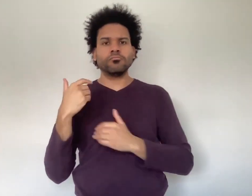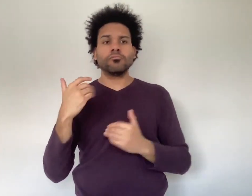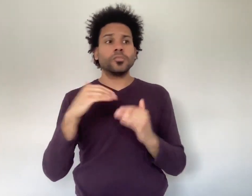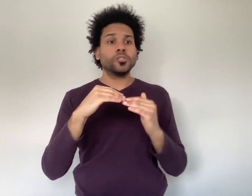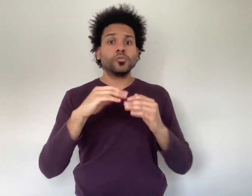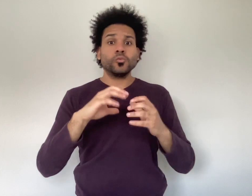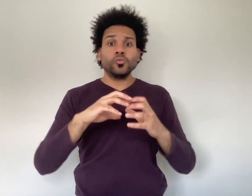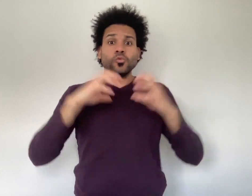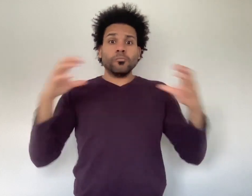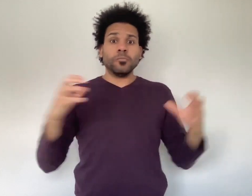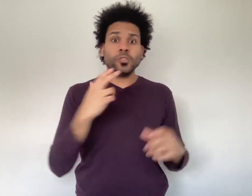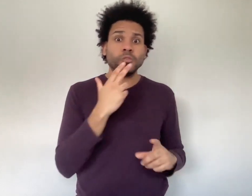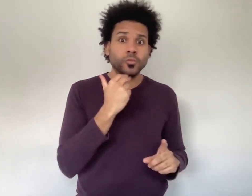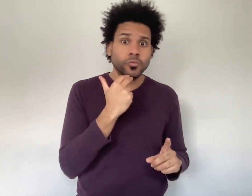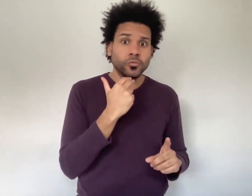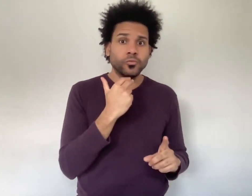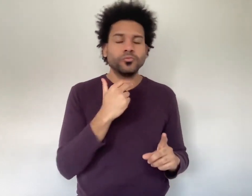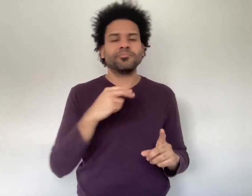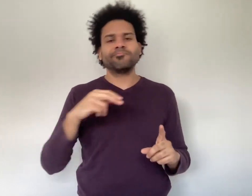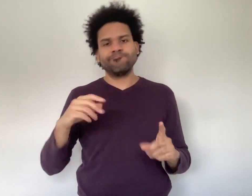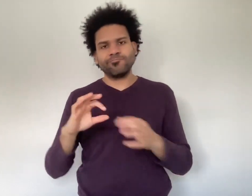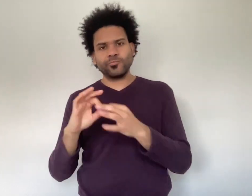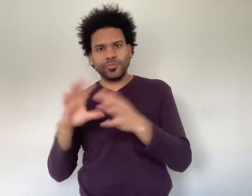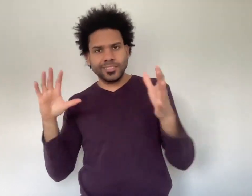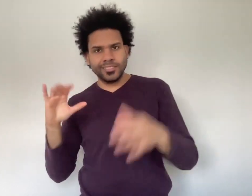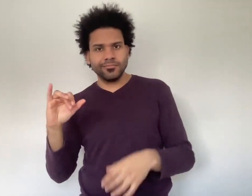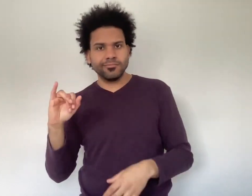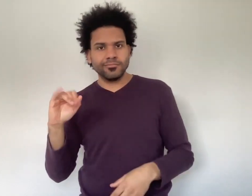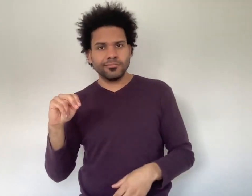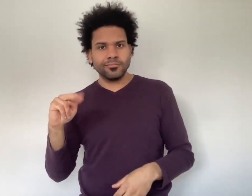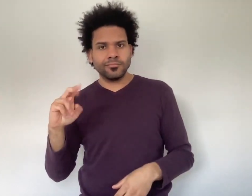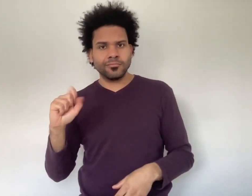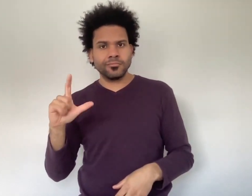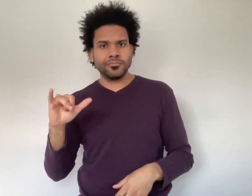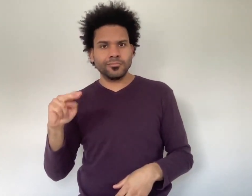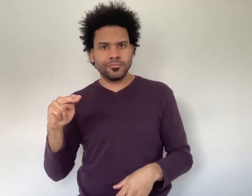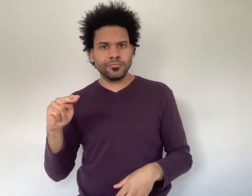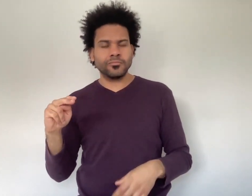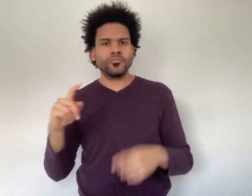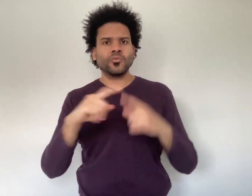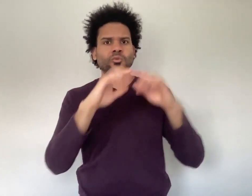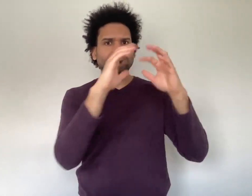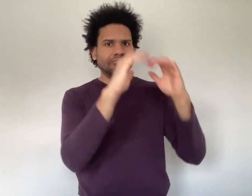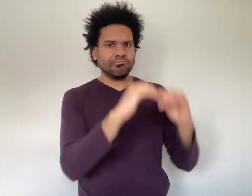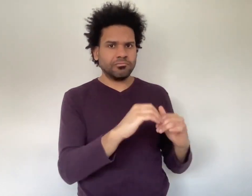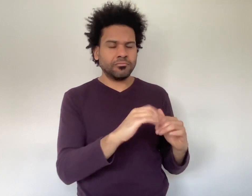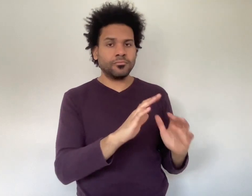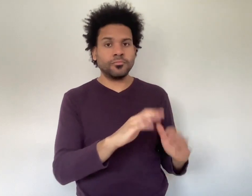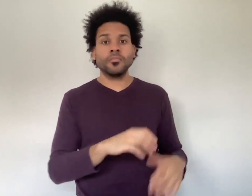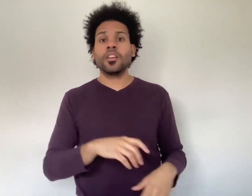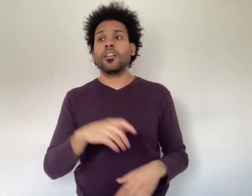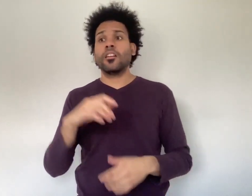When an excessive level of glucose occurs, the pancreas releases insulin to break glucose down.